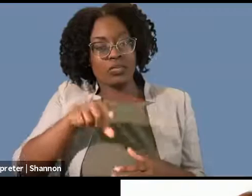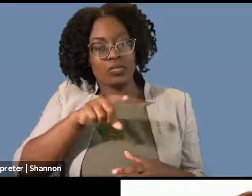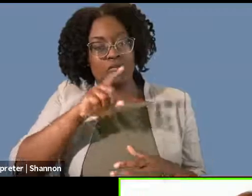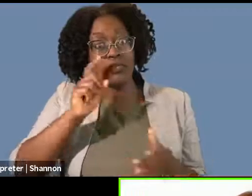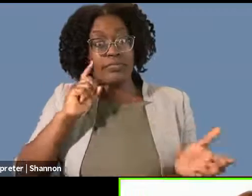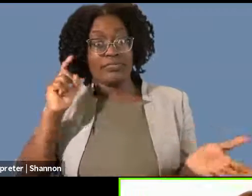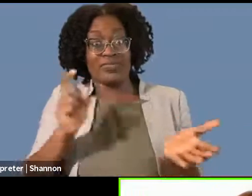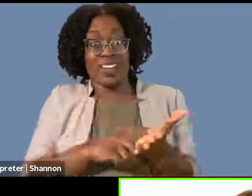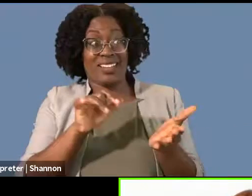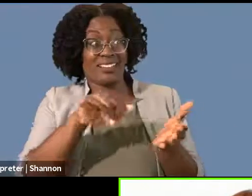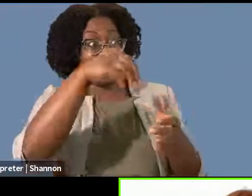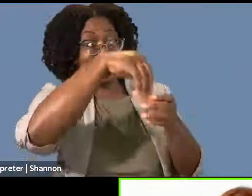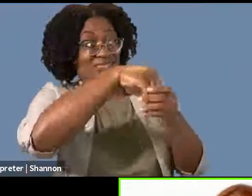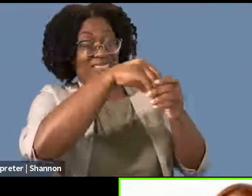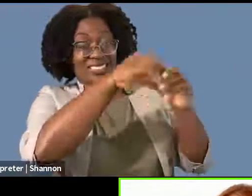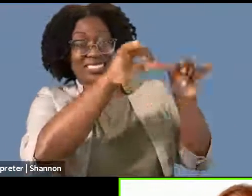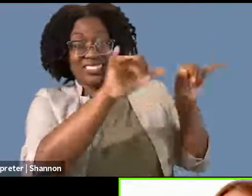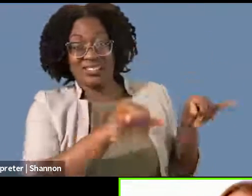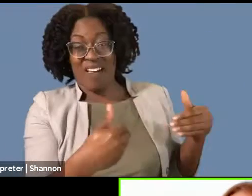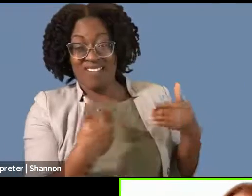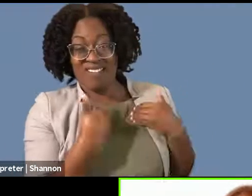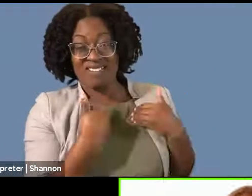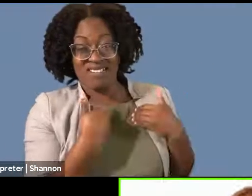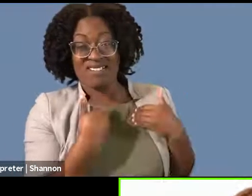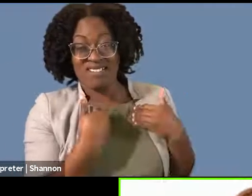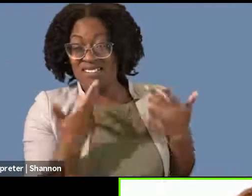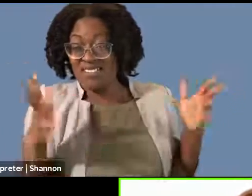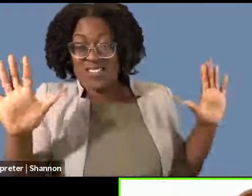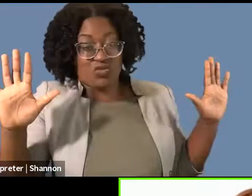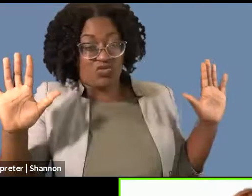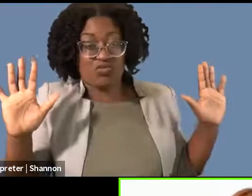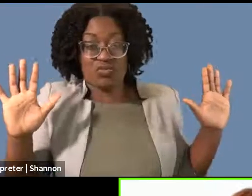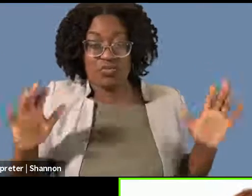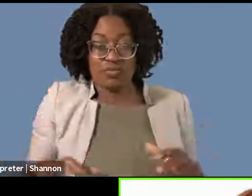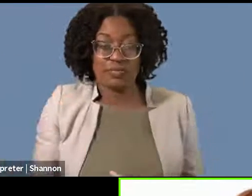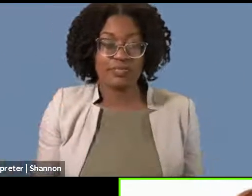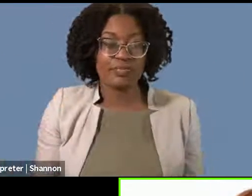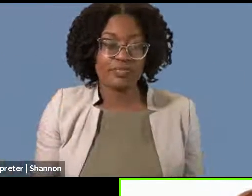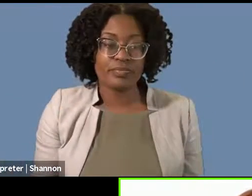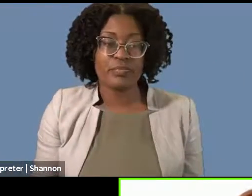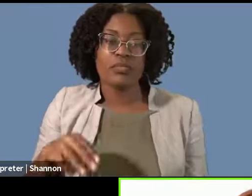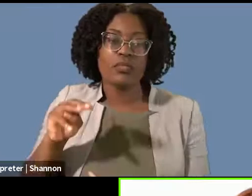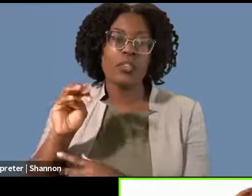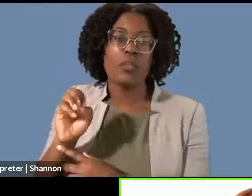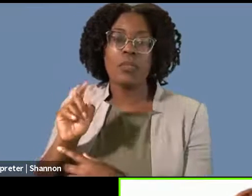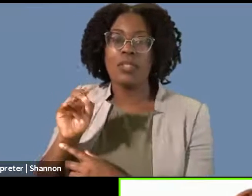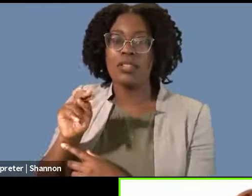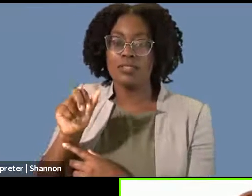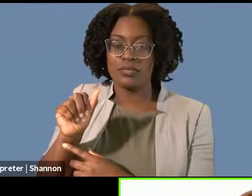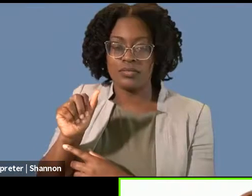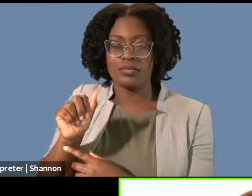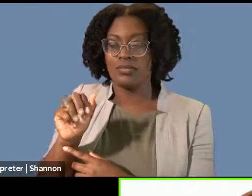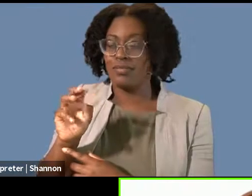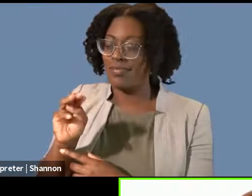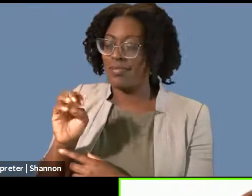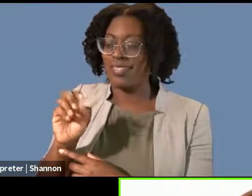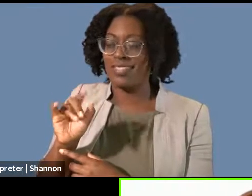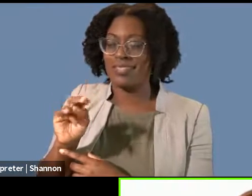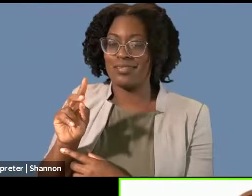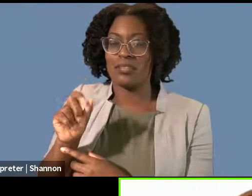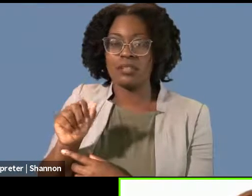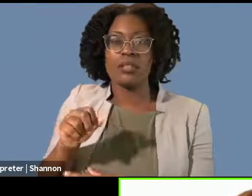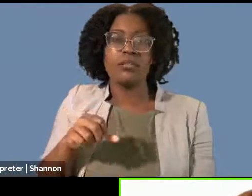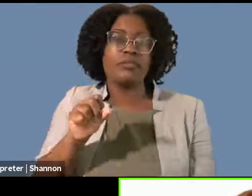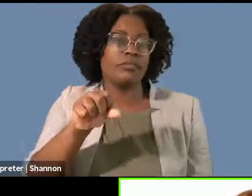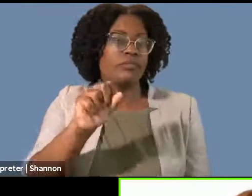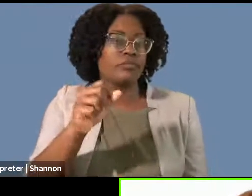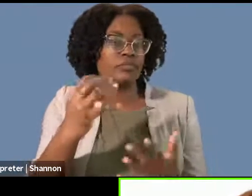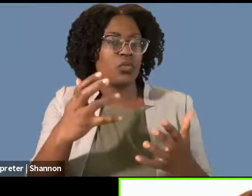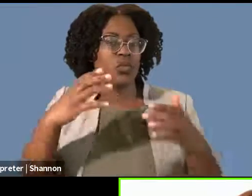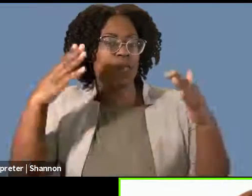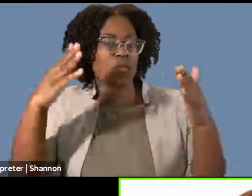Yeah, and I want to focus on empathy and the bridging the racial divides and I